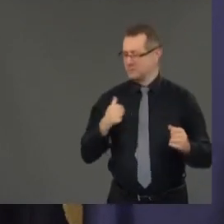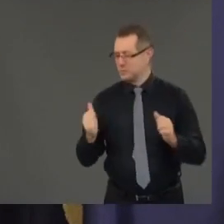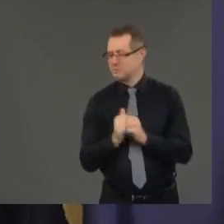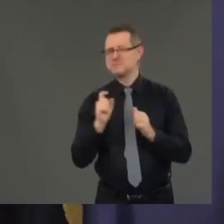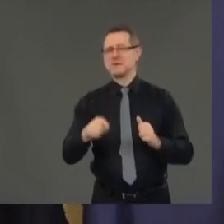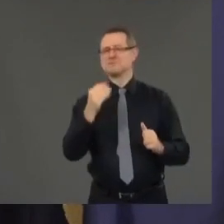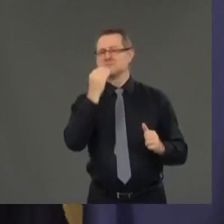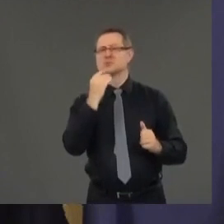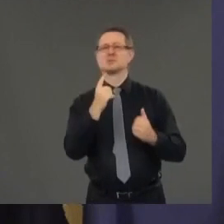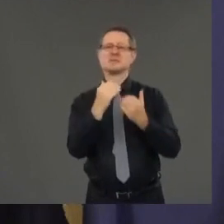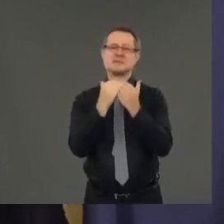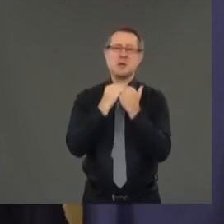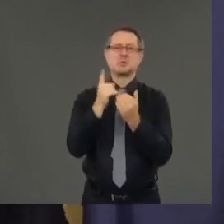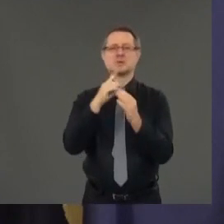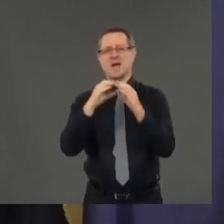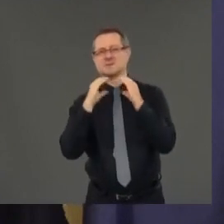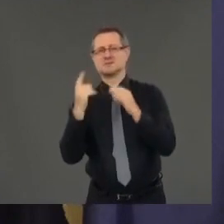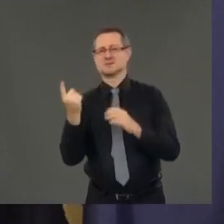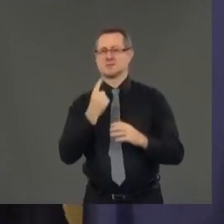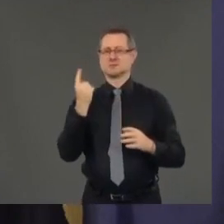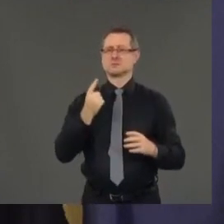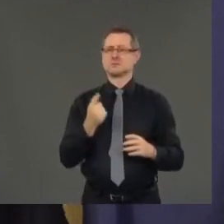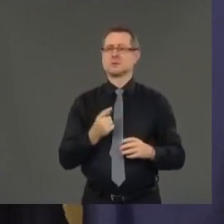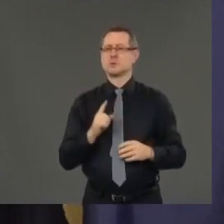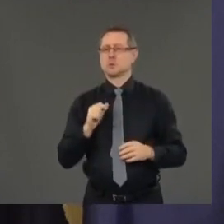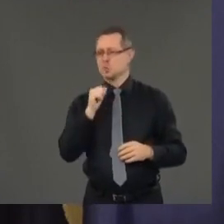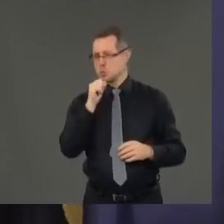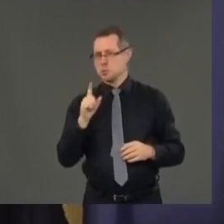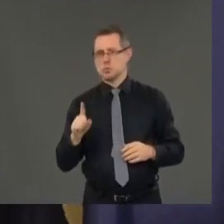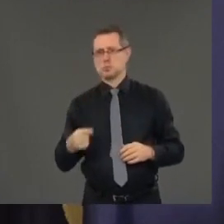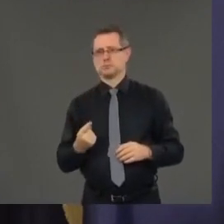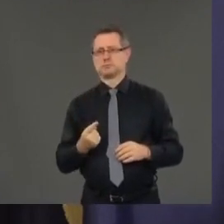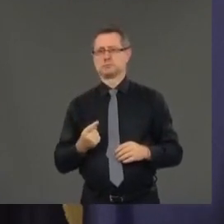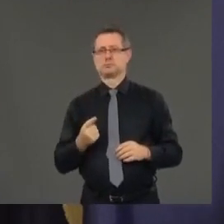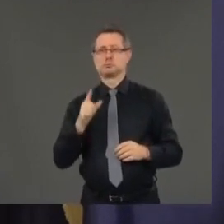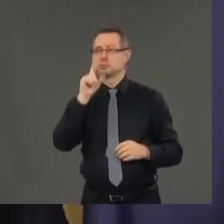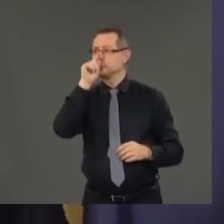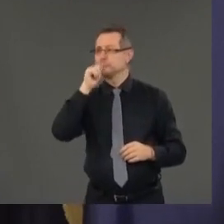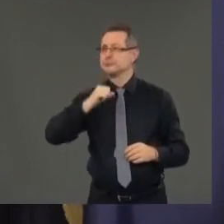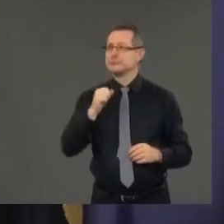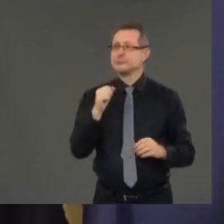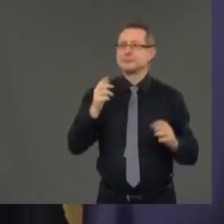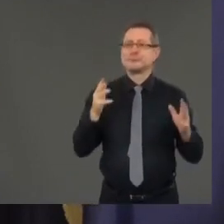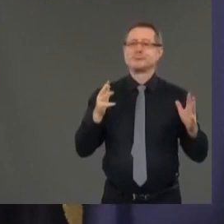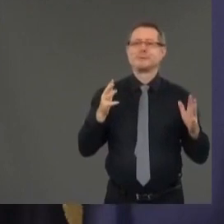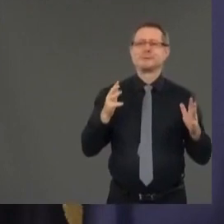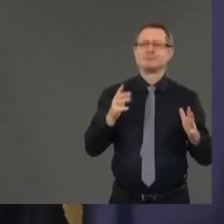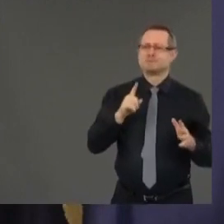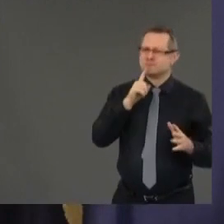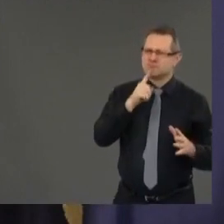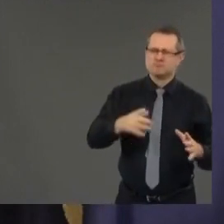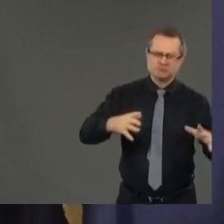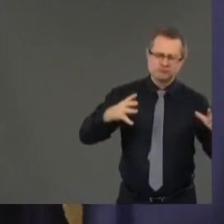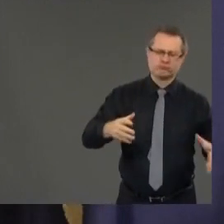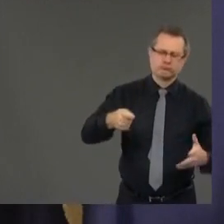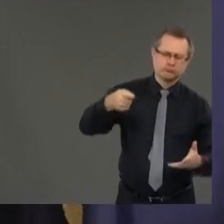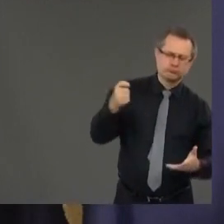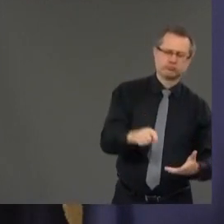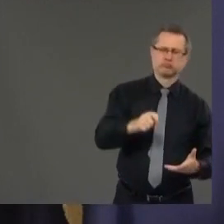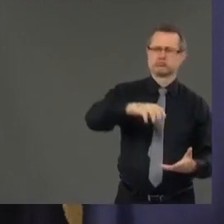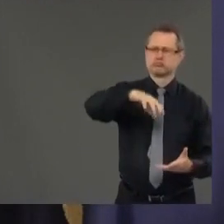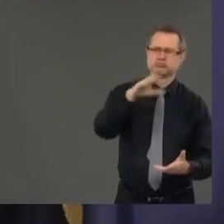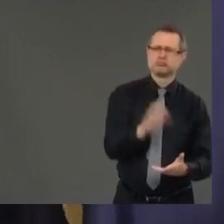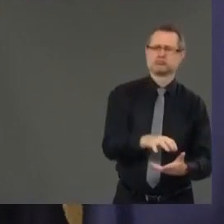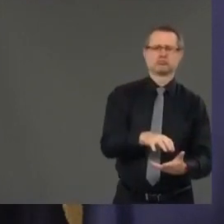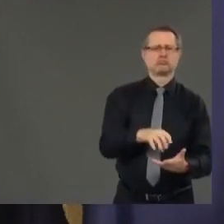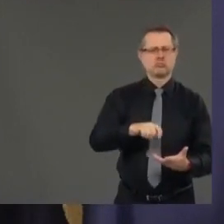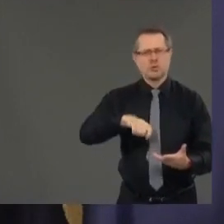SOUPS, SANDWICHES, ET CETERA.